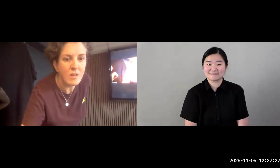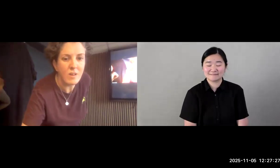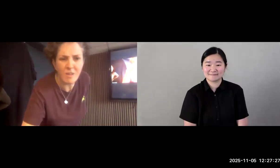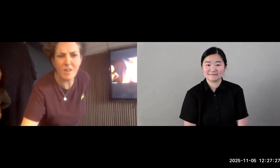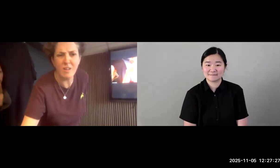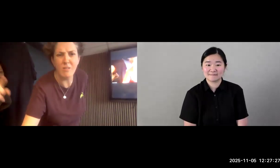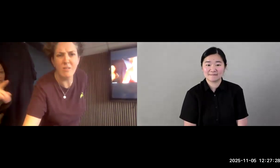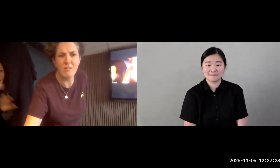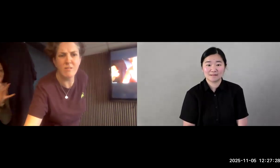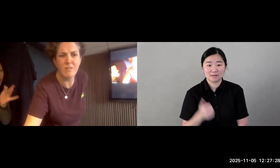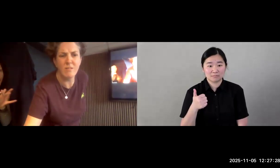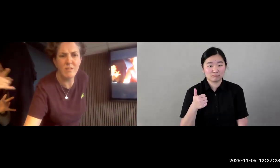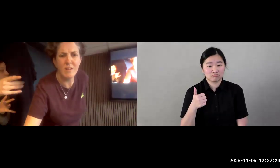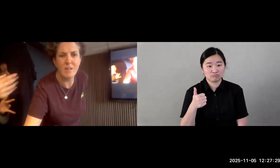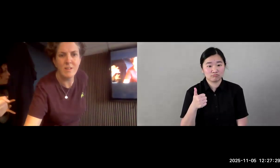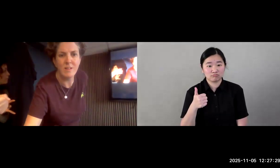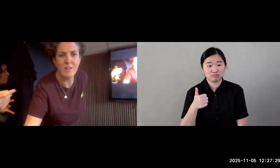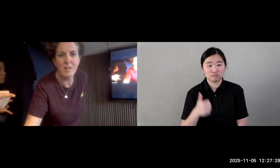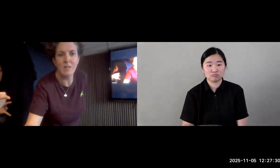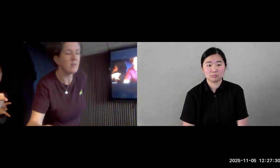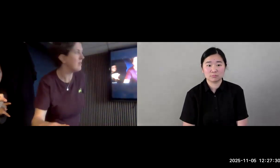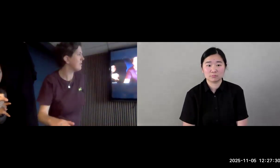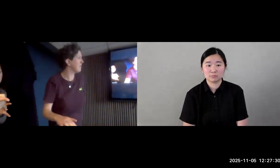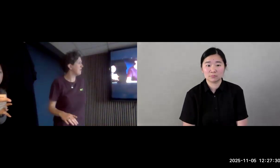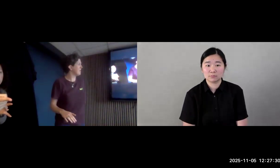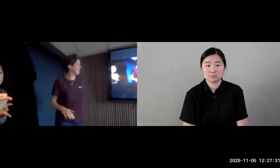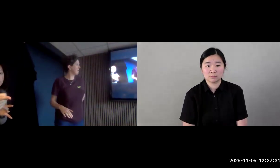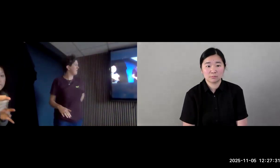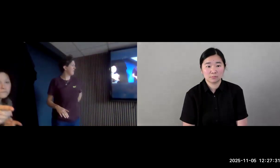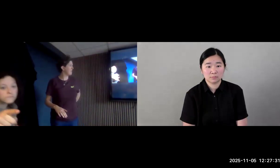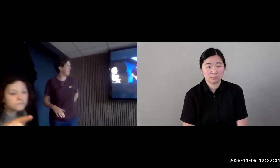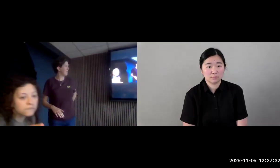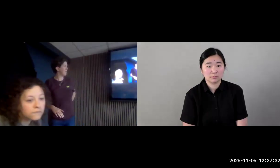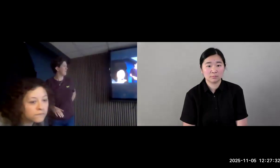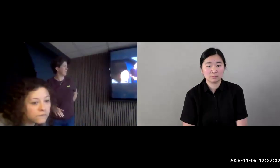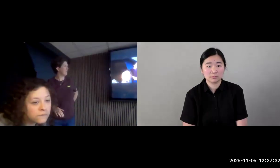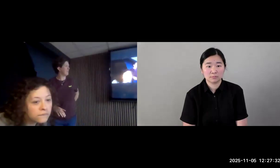No, no, no. So that's the s. Can you hear me now? I can hear an interpreter voicing over.